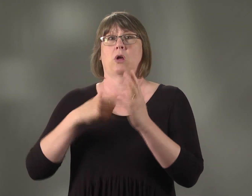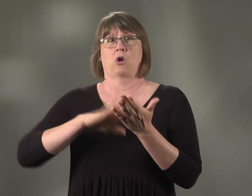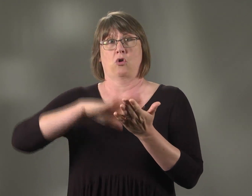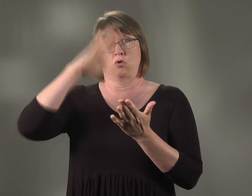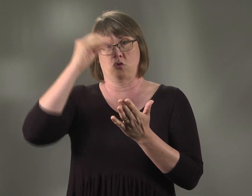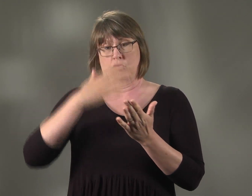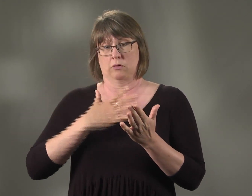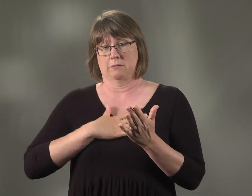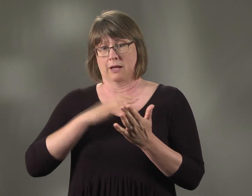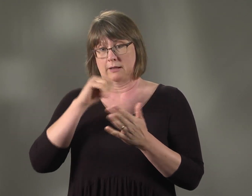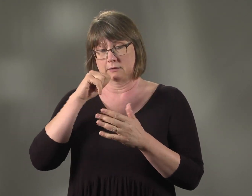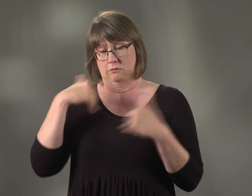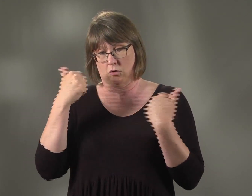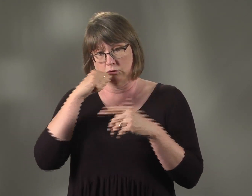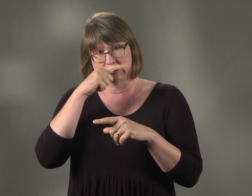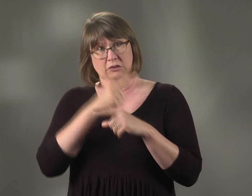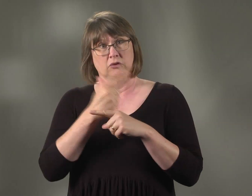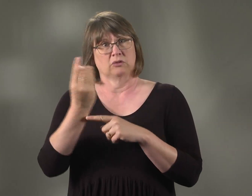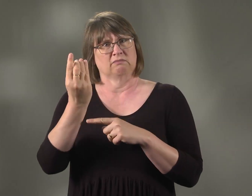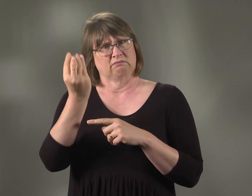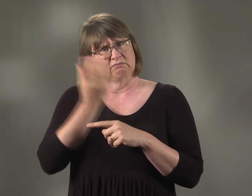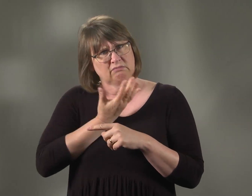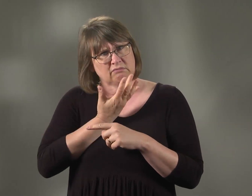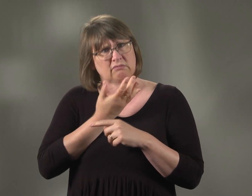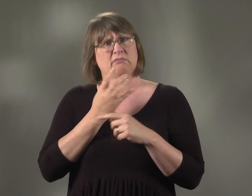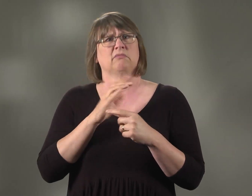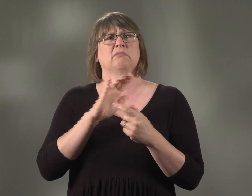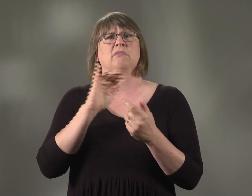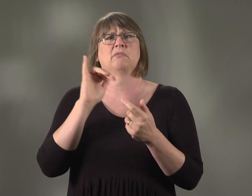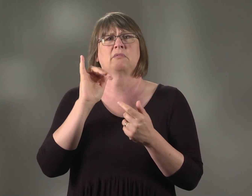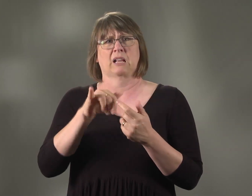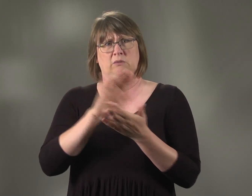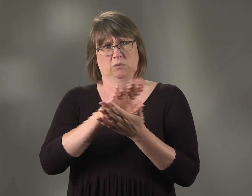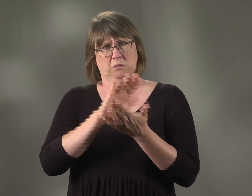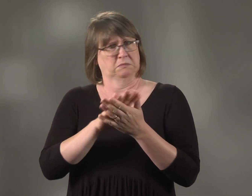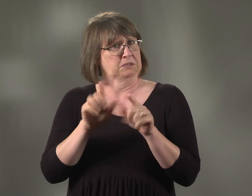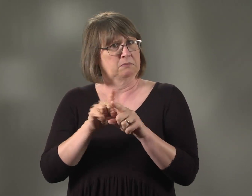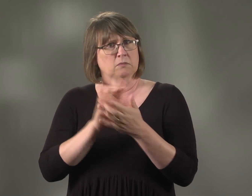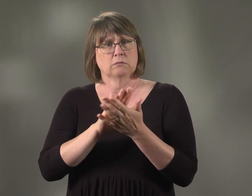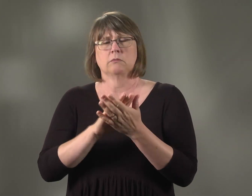Later, I learned from my younger sister at the school, that kids thought I was stuck up.